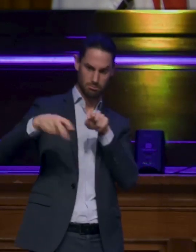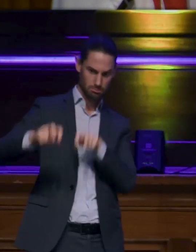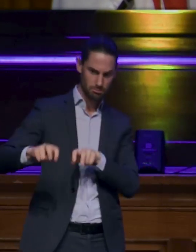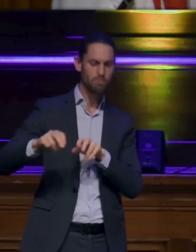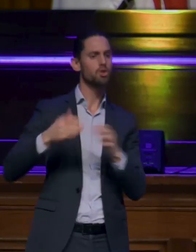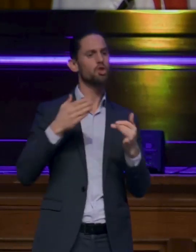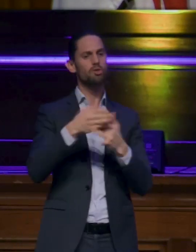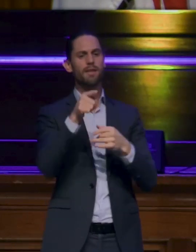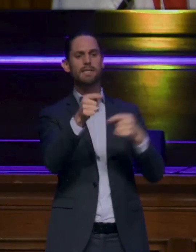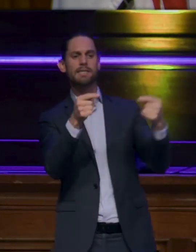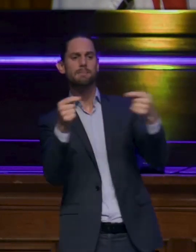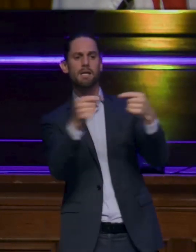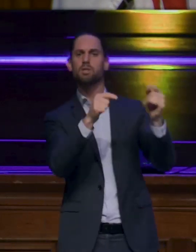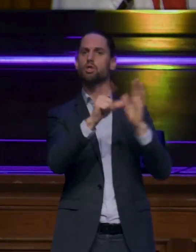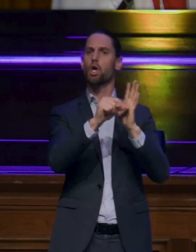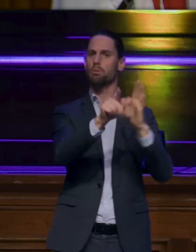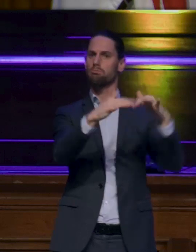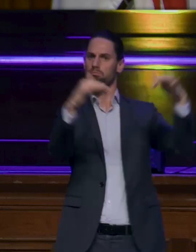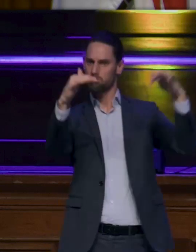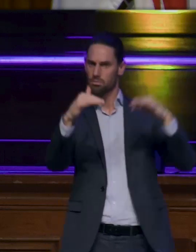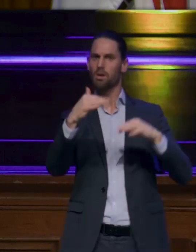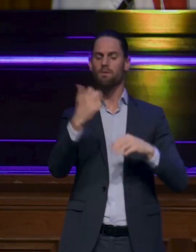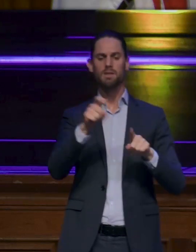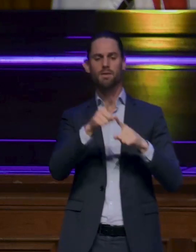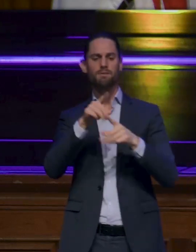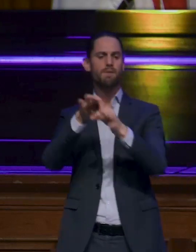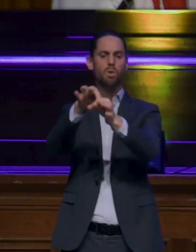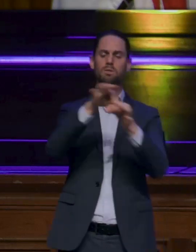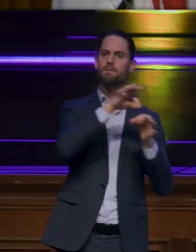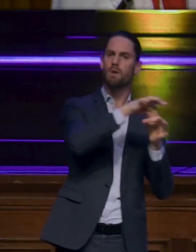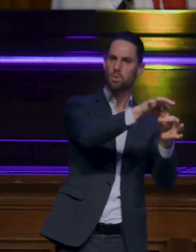chamber at that time there were a series of votes going on which were essentially